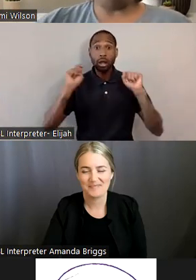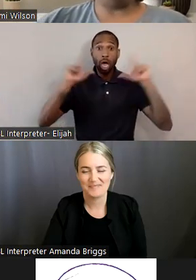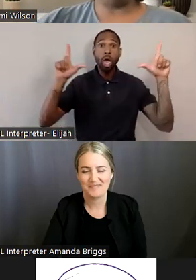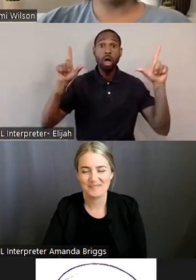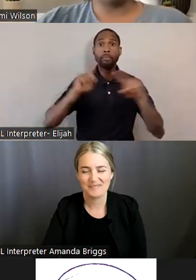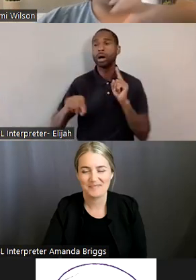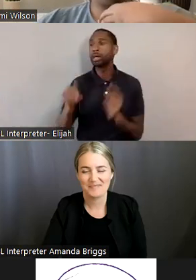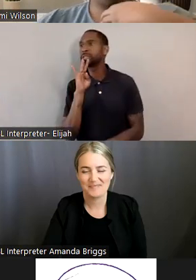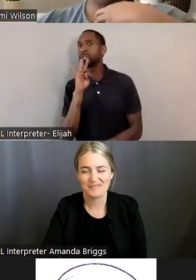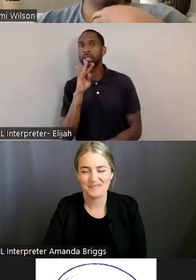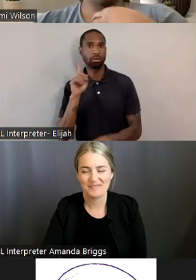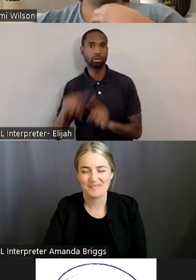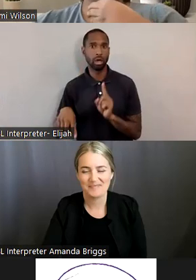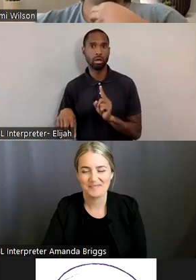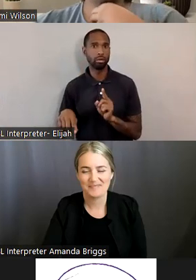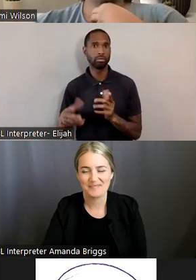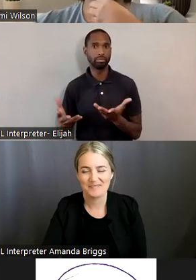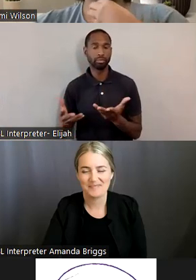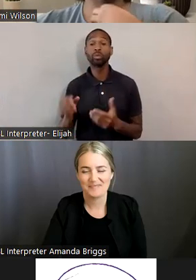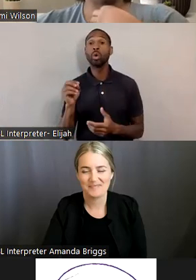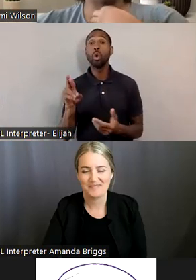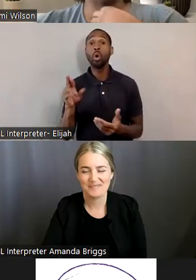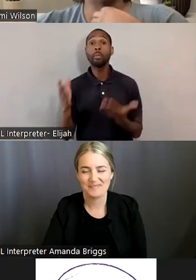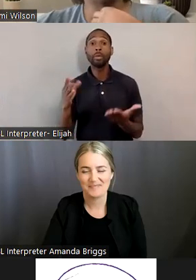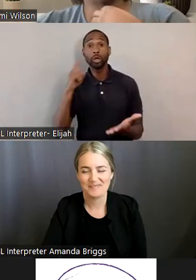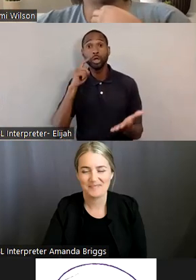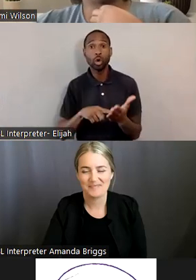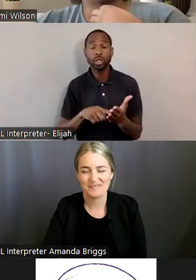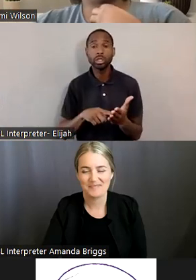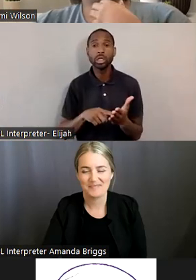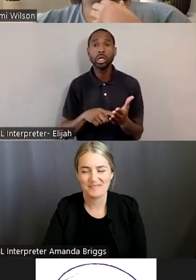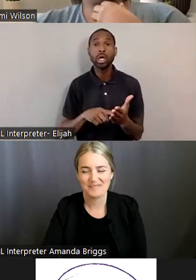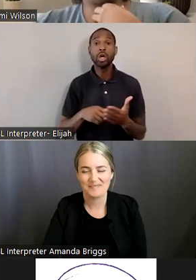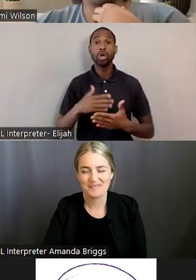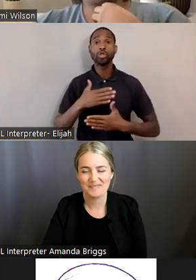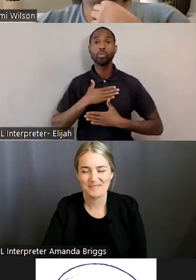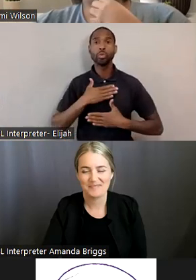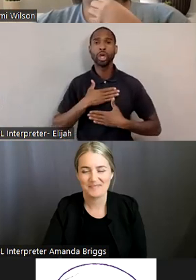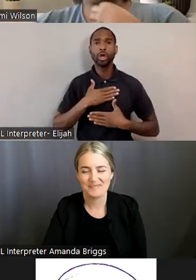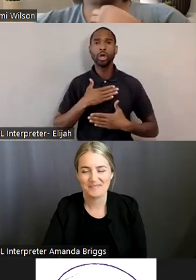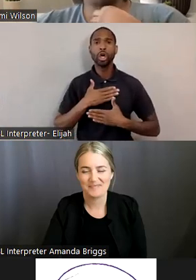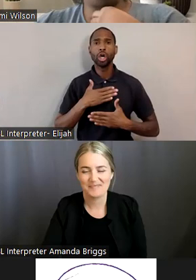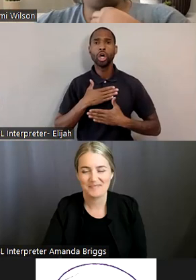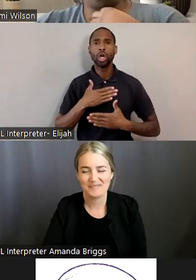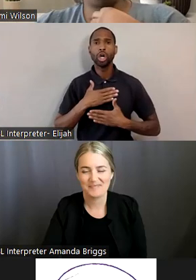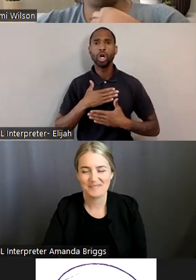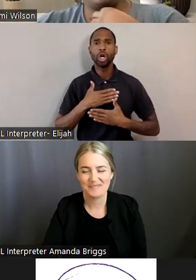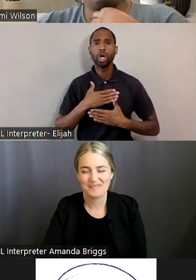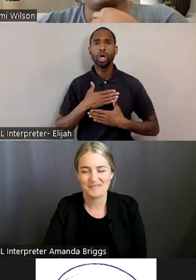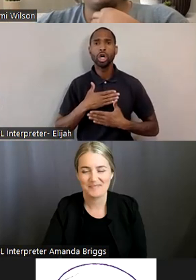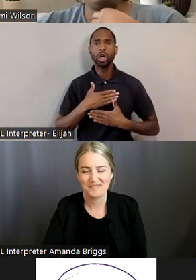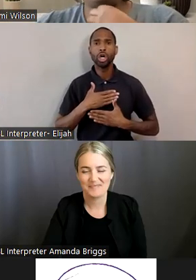You'll notice that they might have shallow breathing, very slow, shallow breathing.